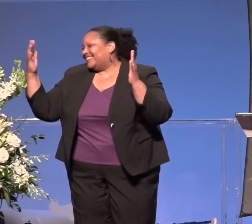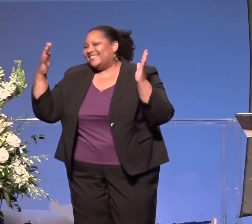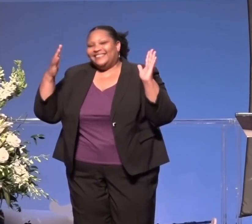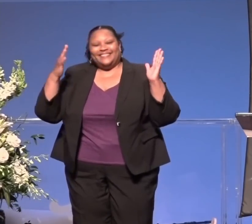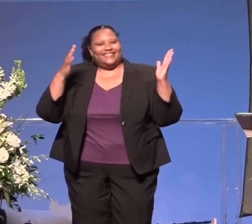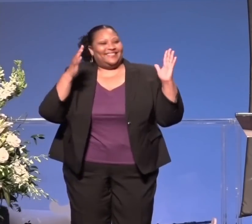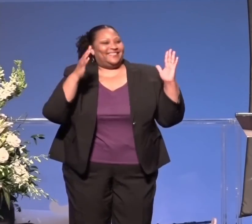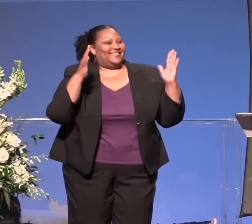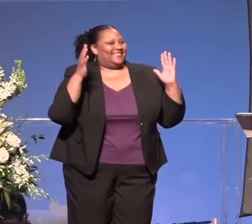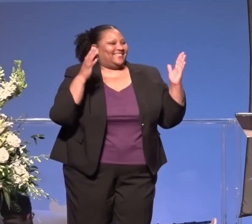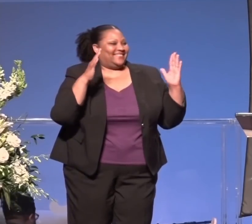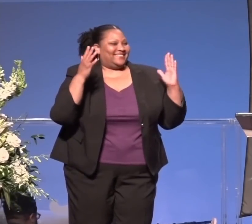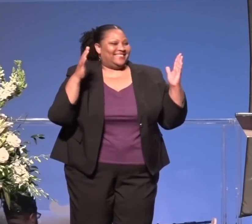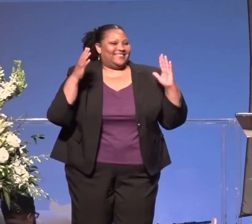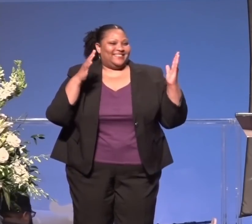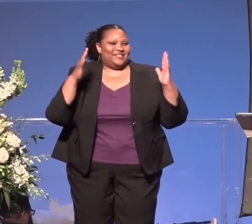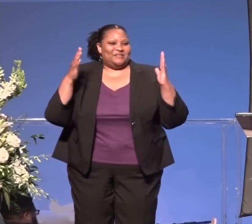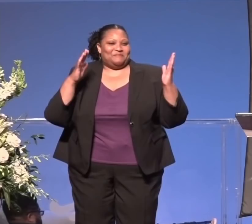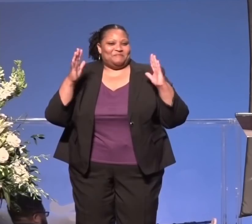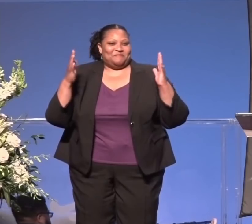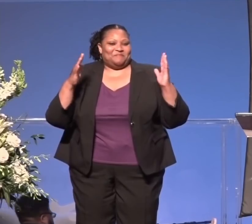WRIGHT AND SISTER MIA WRIGHT.